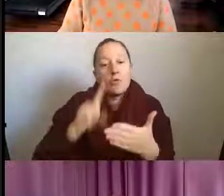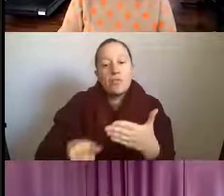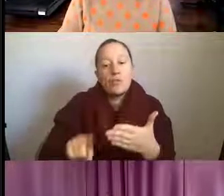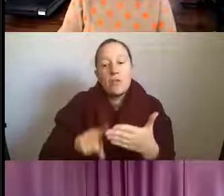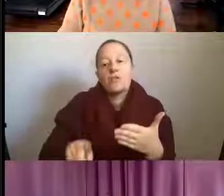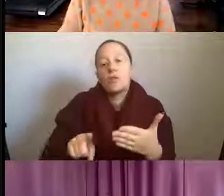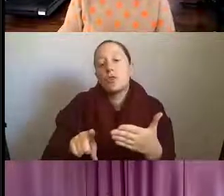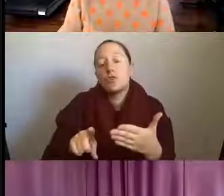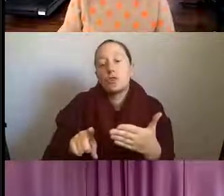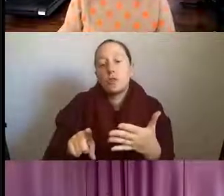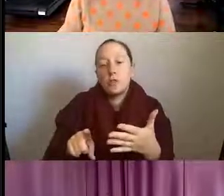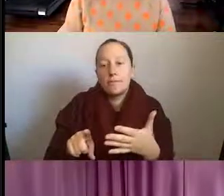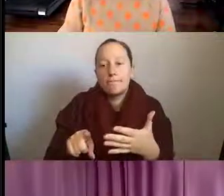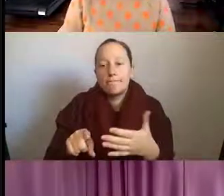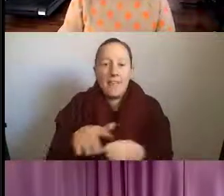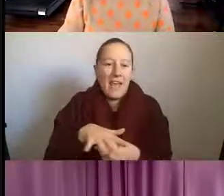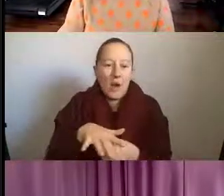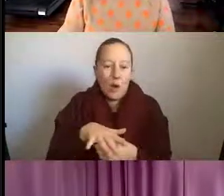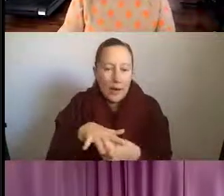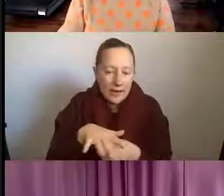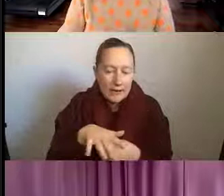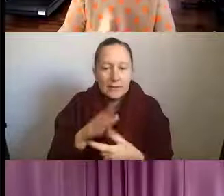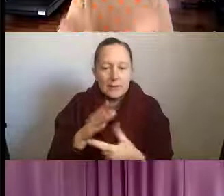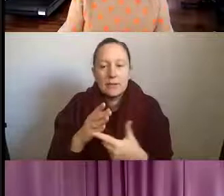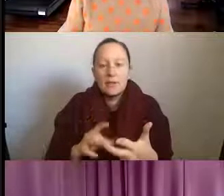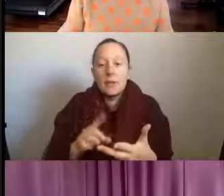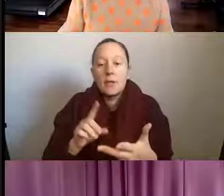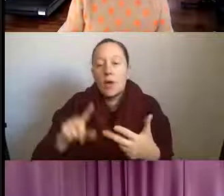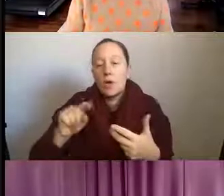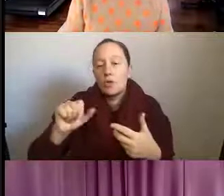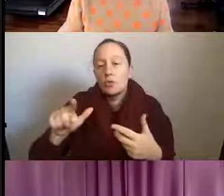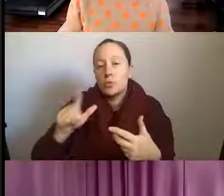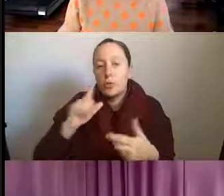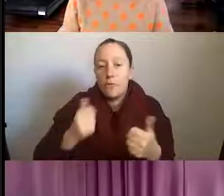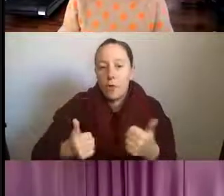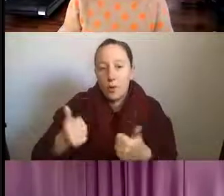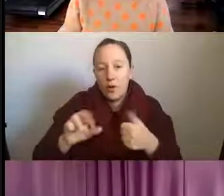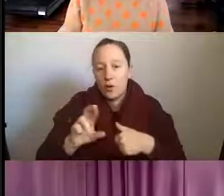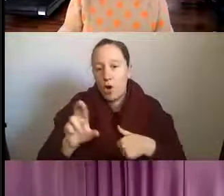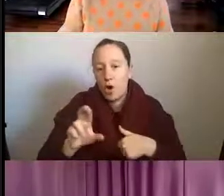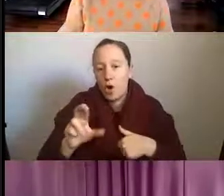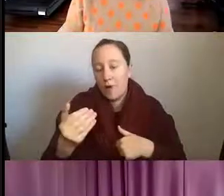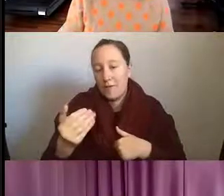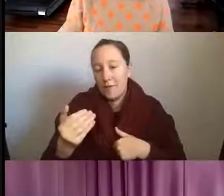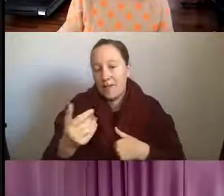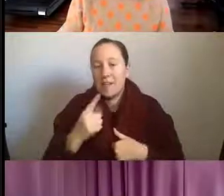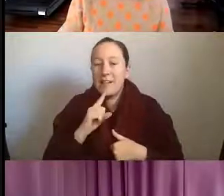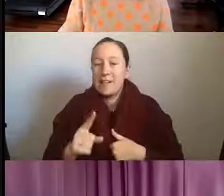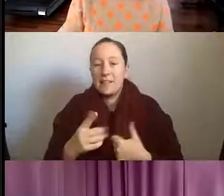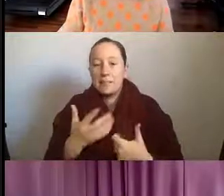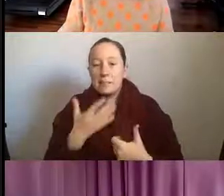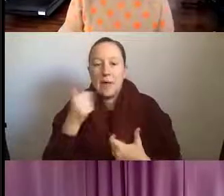There is a tool to help you figure out which of the R15 announcements is most appropriate for you